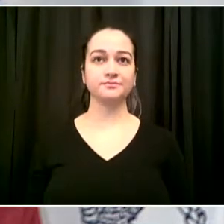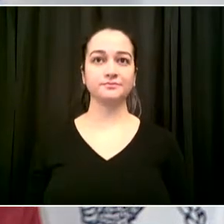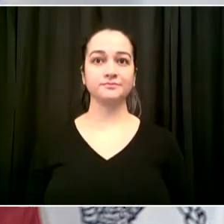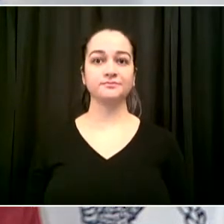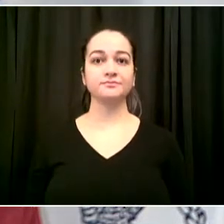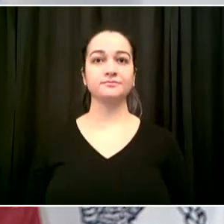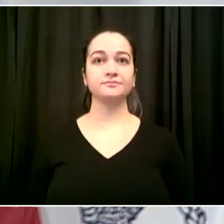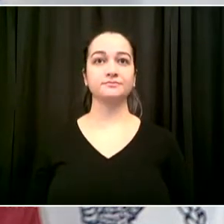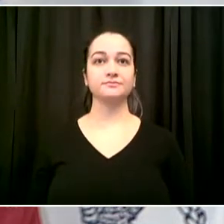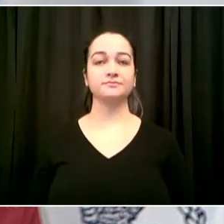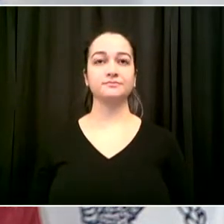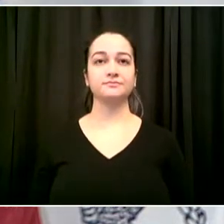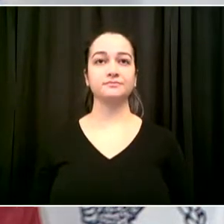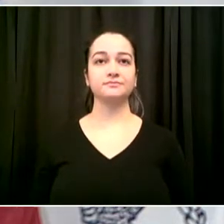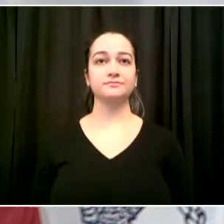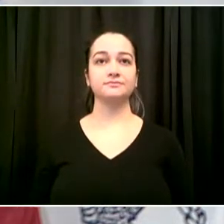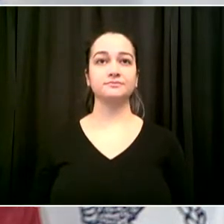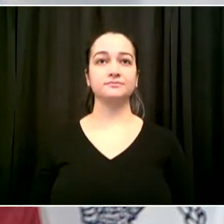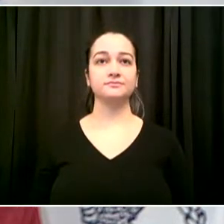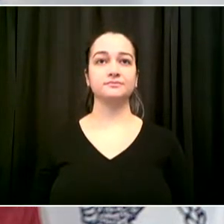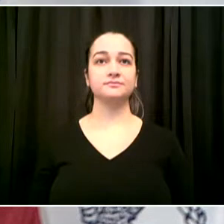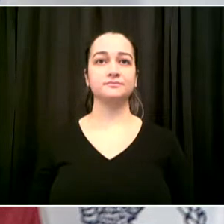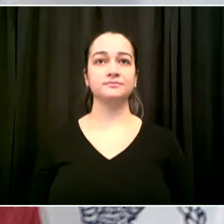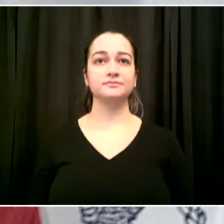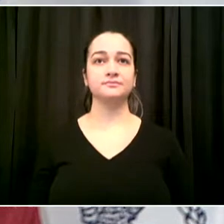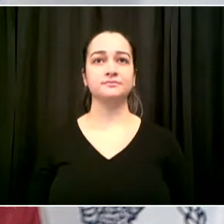TOMORROW. I WANT TO MAKE SURE PEOPLPLE KNKN ABOUUT THIHI. S BUT FIRST LET'S